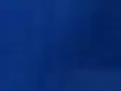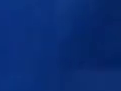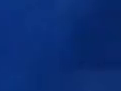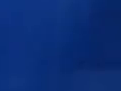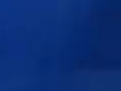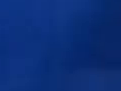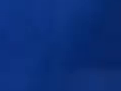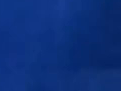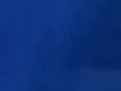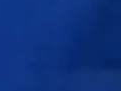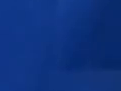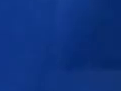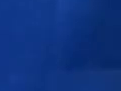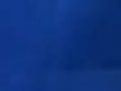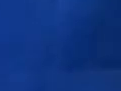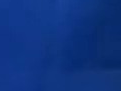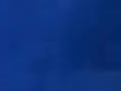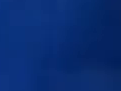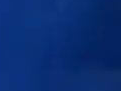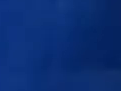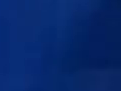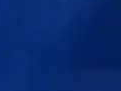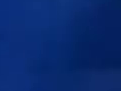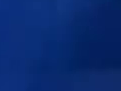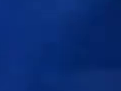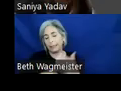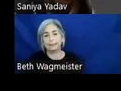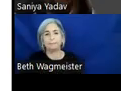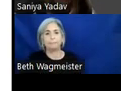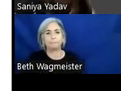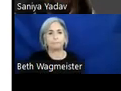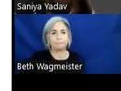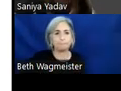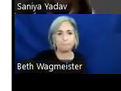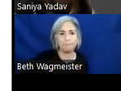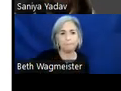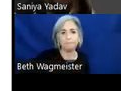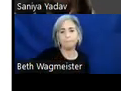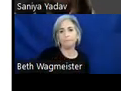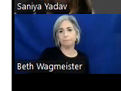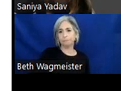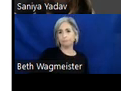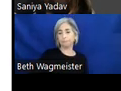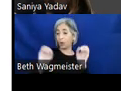break the cadence and worry people. >> MALCOLM MEISTRELL: Thank you,